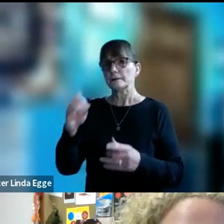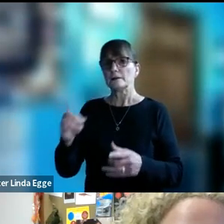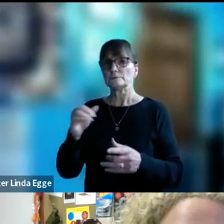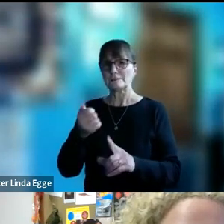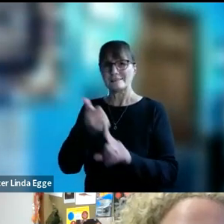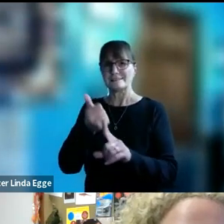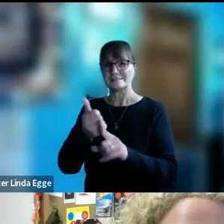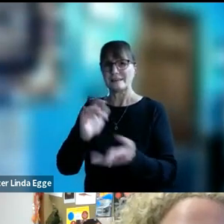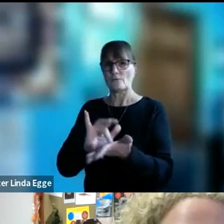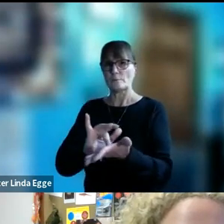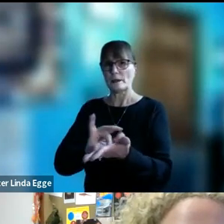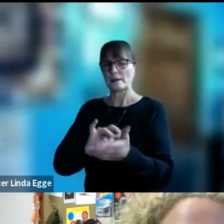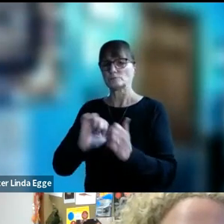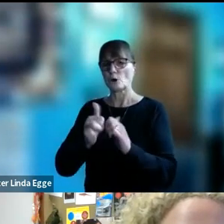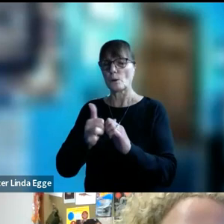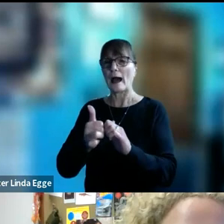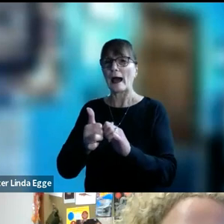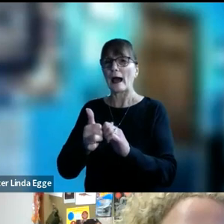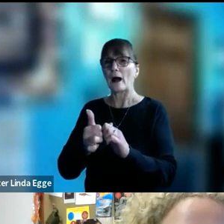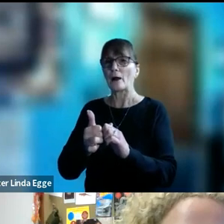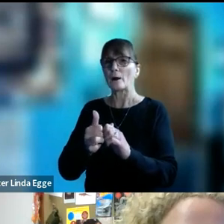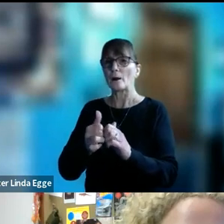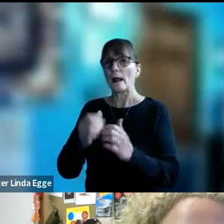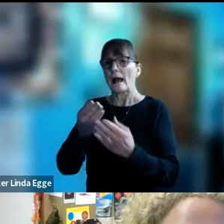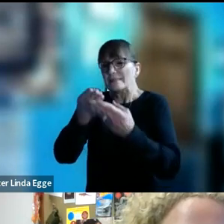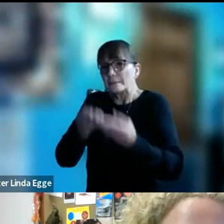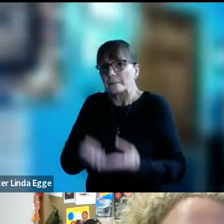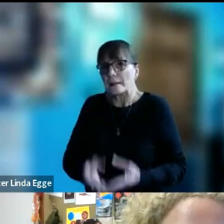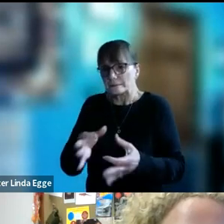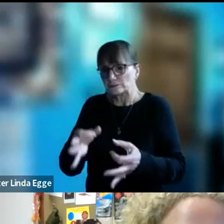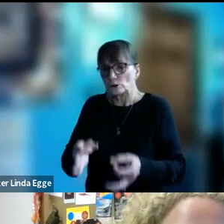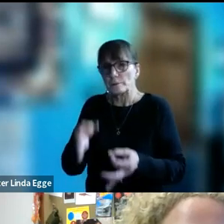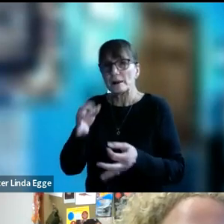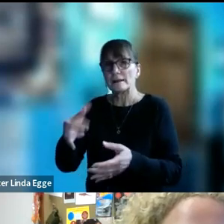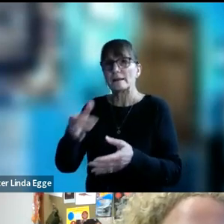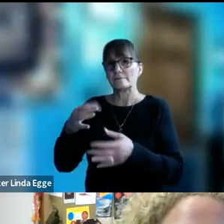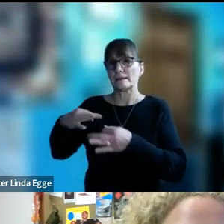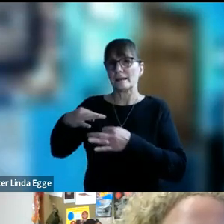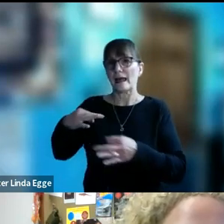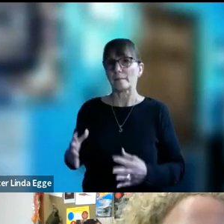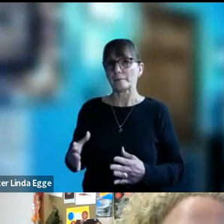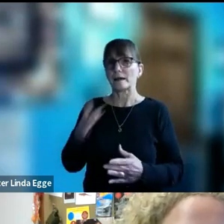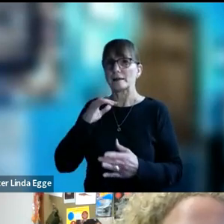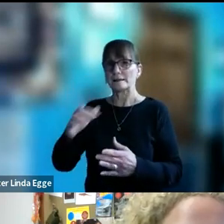So how is the materiality determination affected when the applicant is prescribed medications